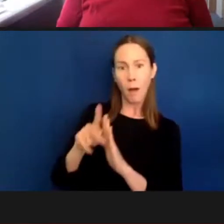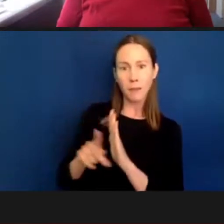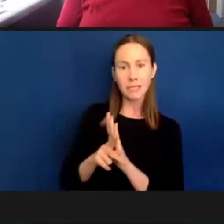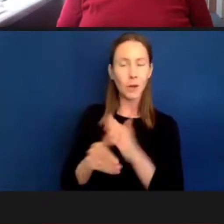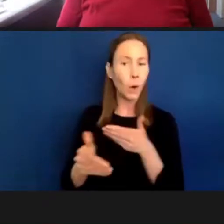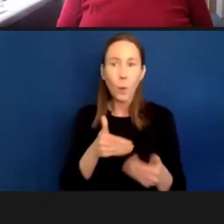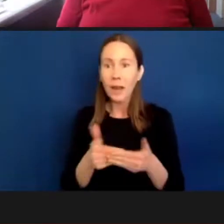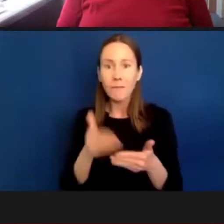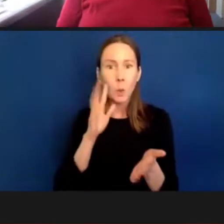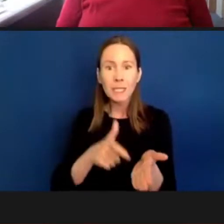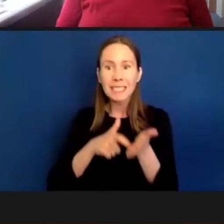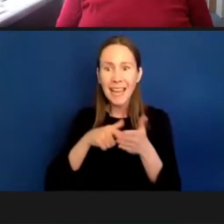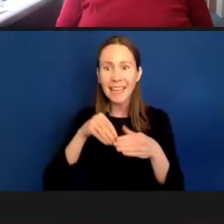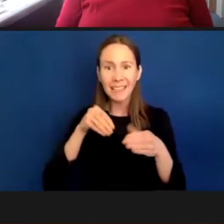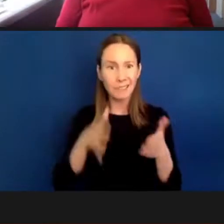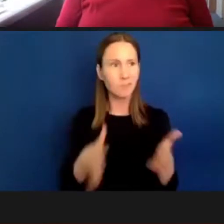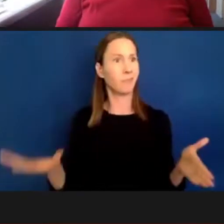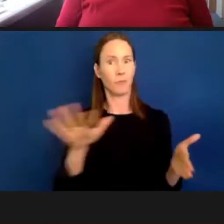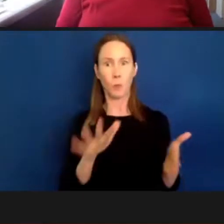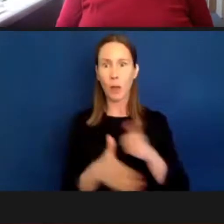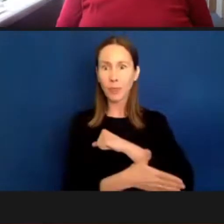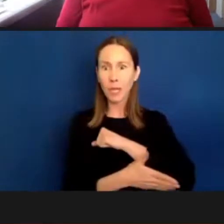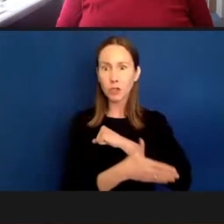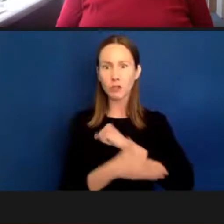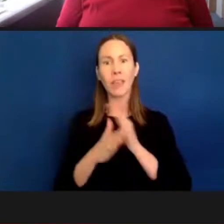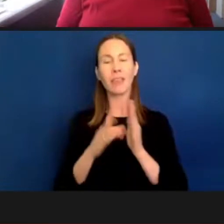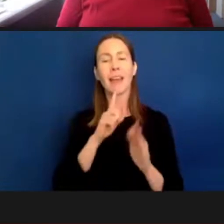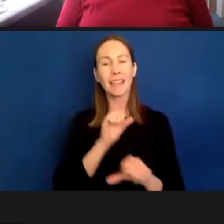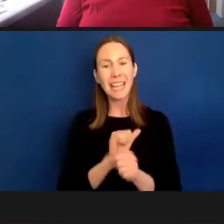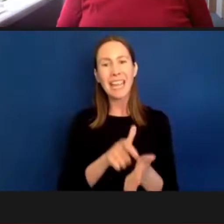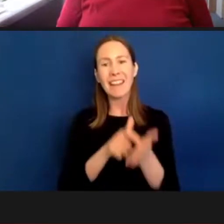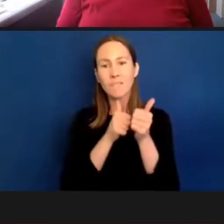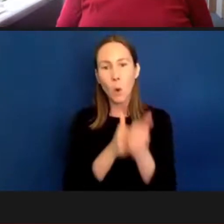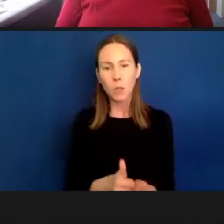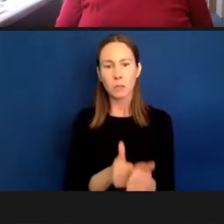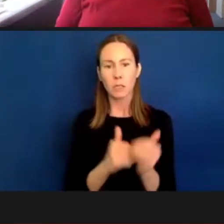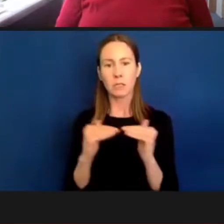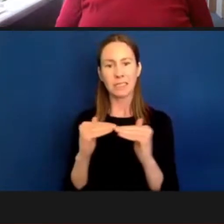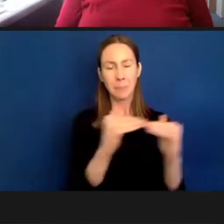country that truly enforces parity. Because parity is the law.